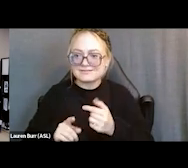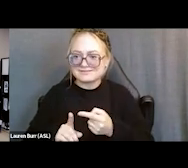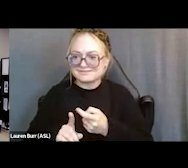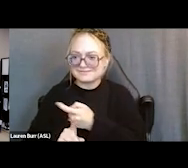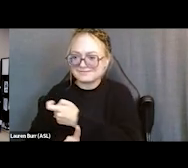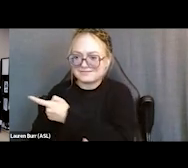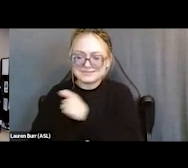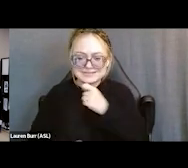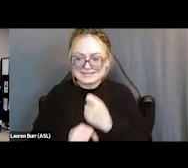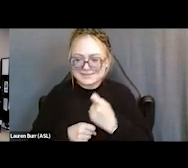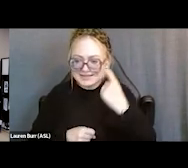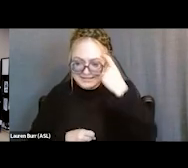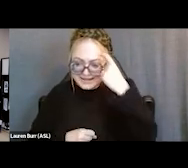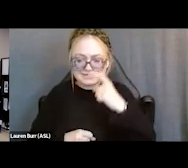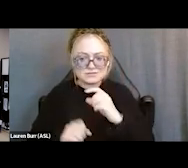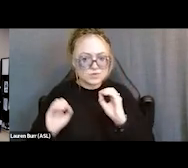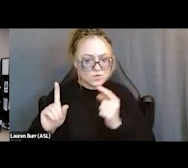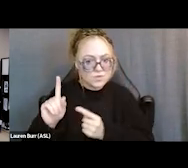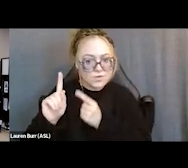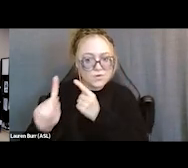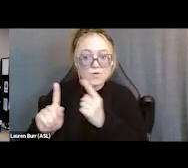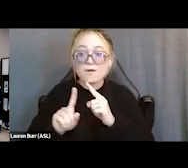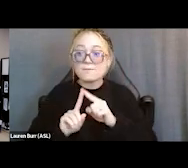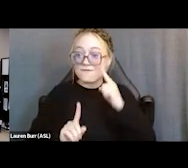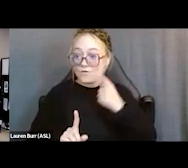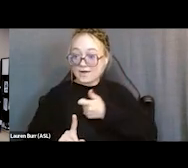but often it seems to make a lot of sense to the person at that time.